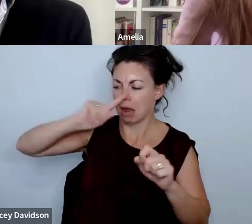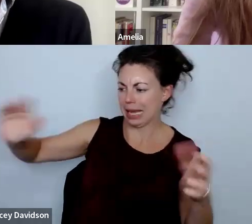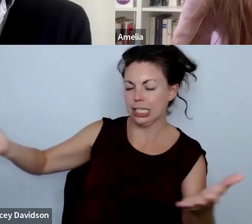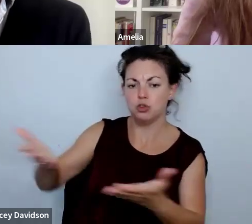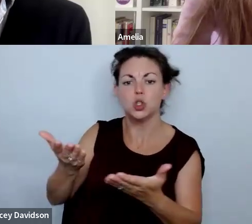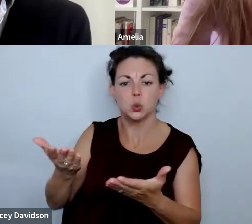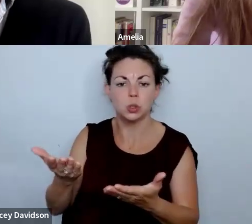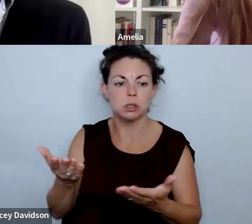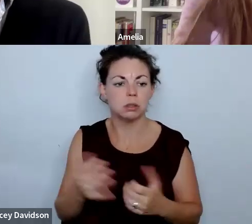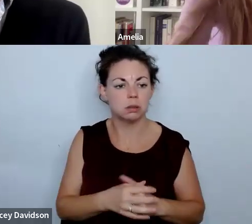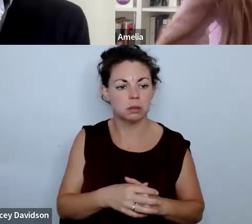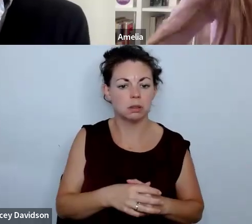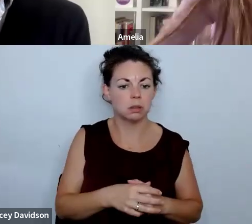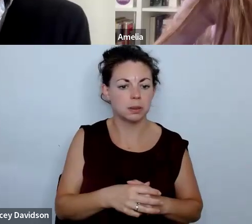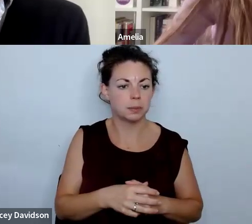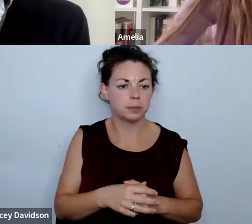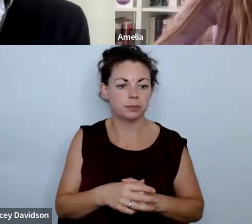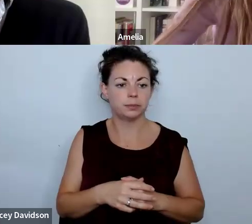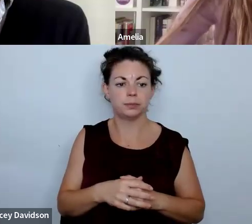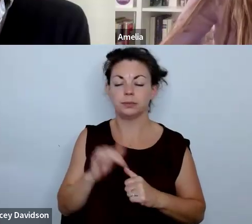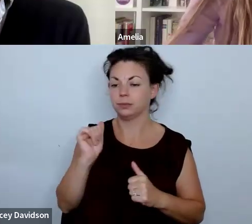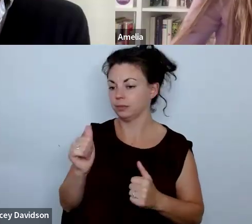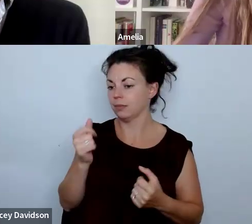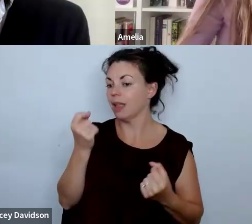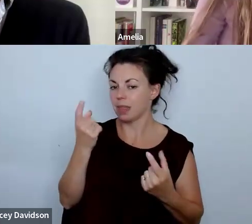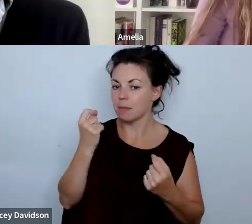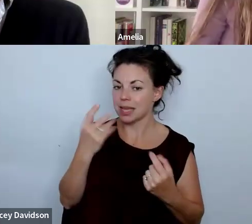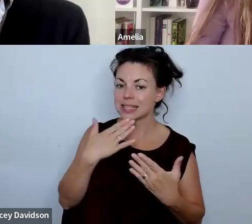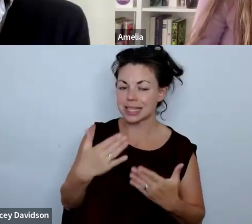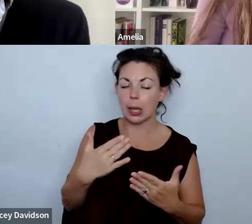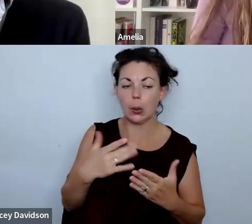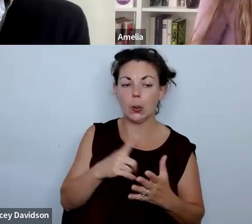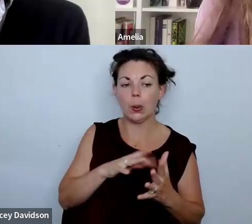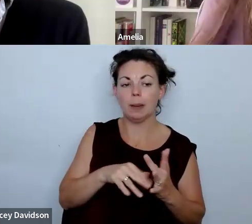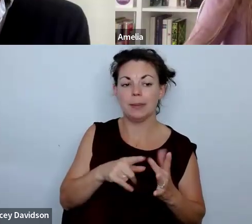Then that's probably a, a really good route and that not to... you don't have to kind of overdo it.